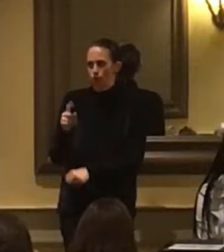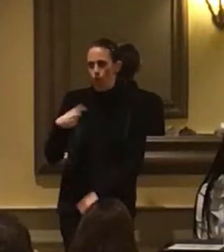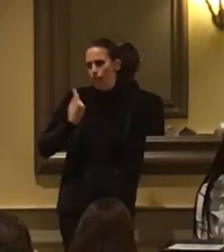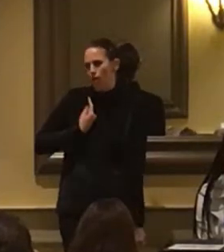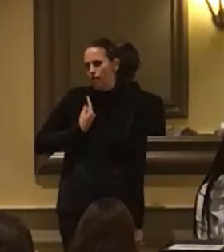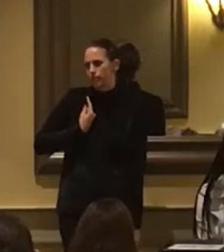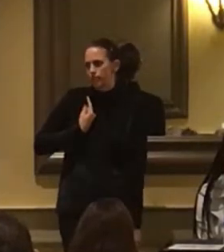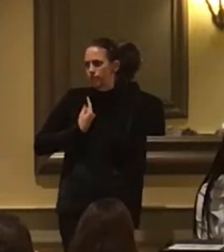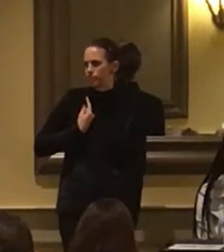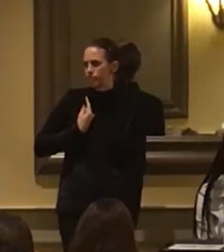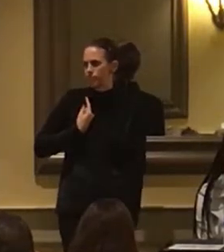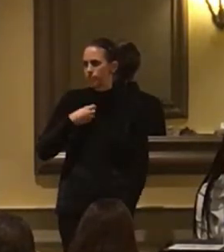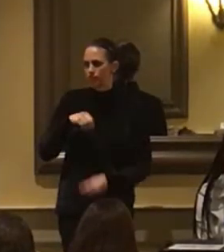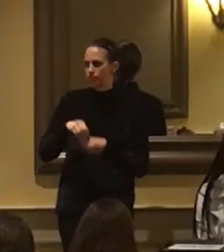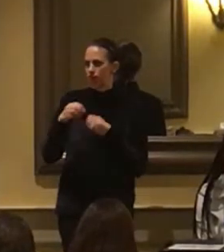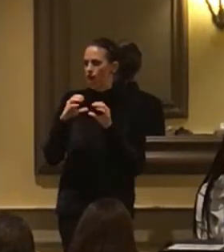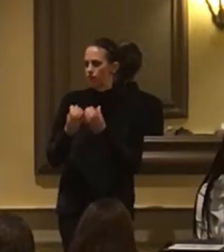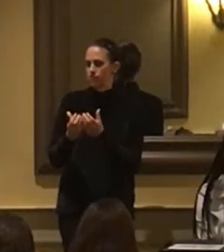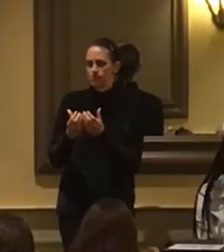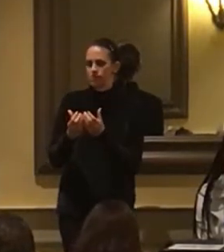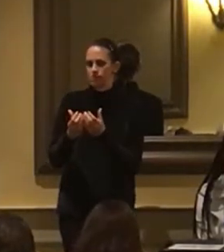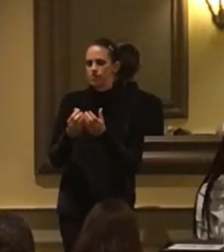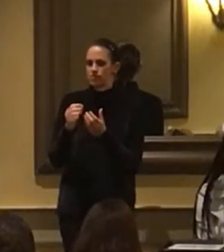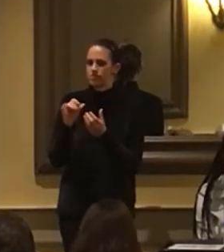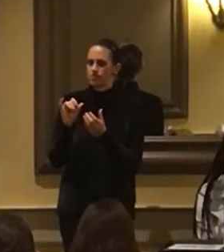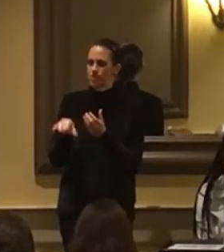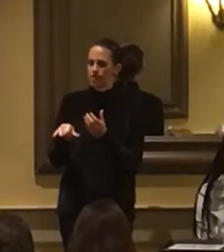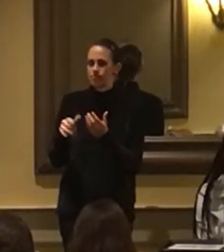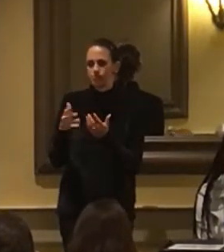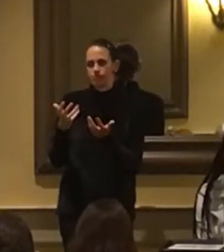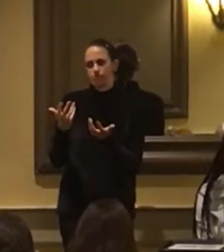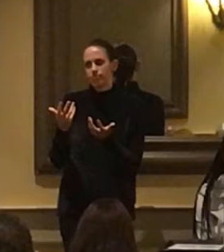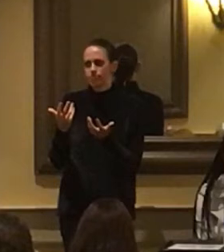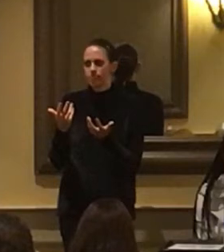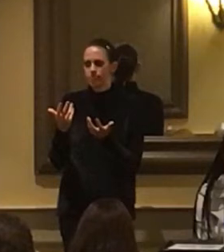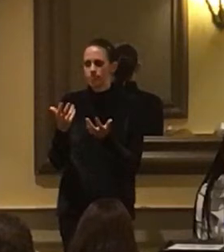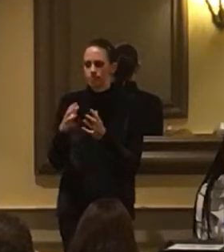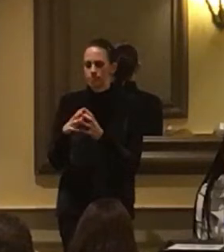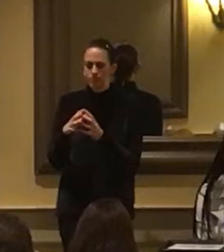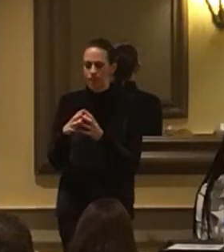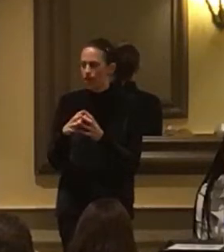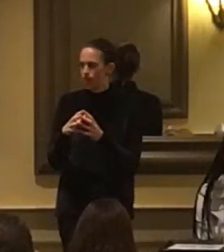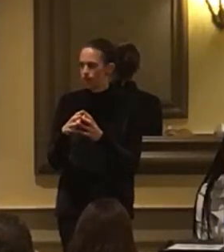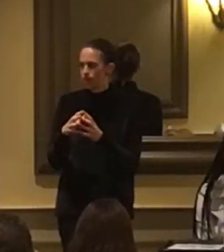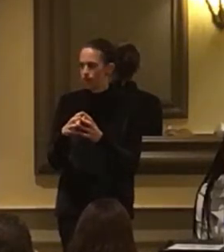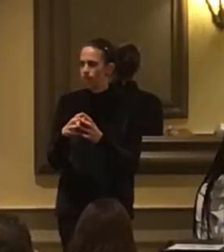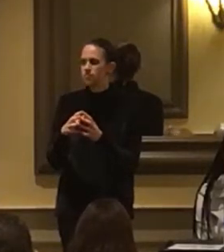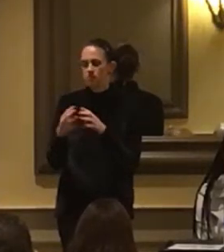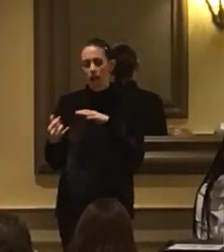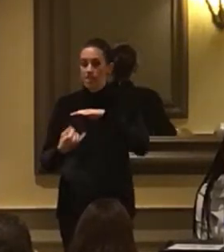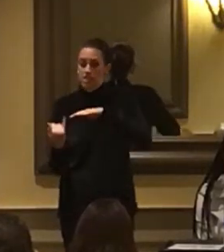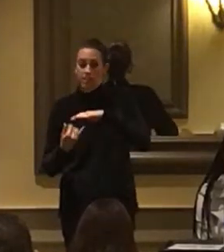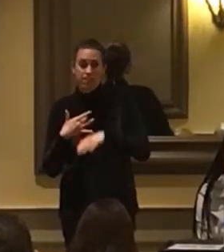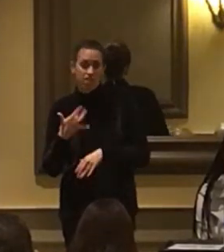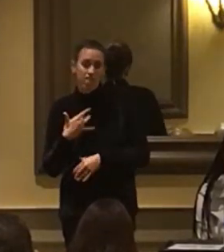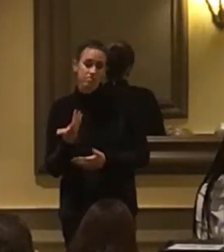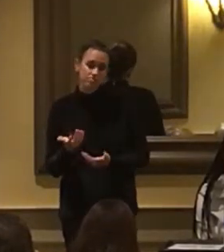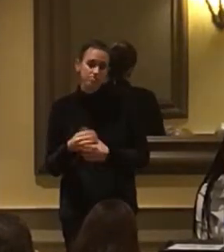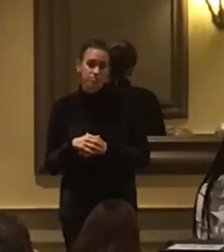in the classroom with always absolutely a totally new experience.